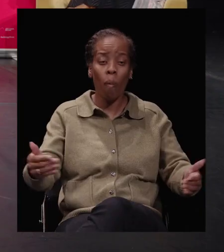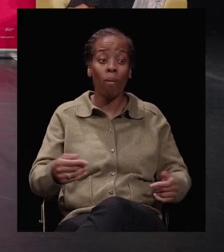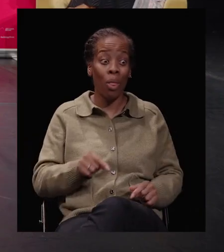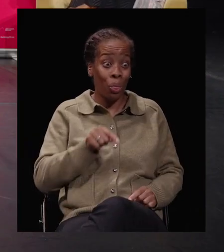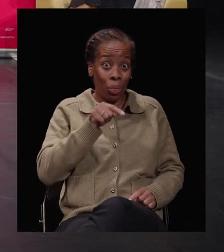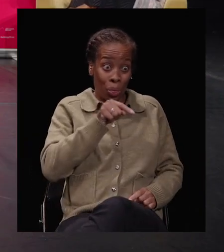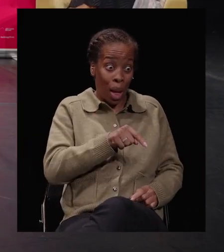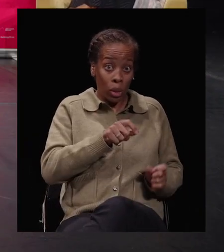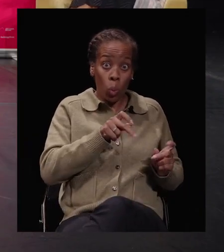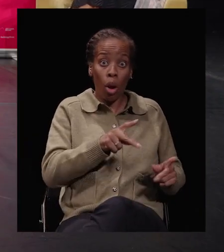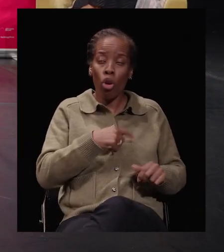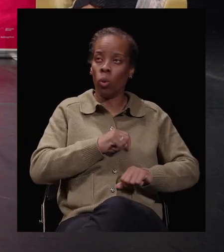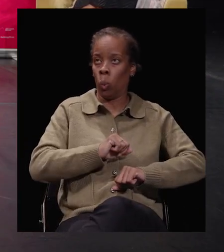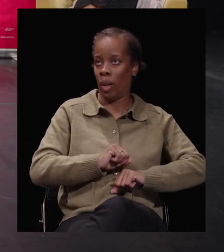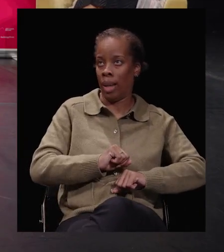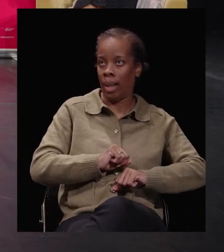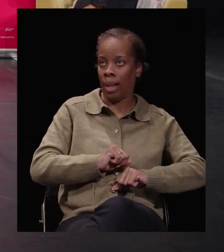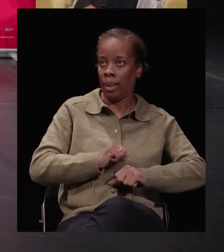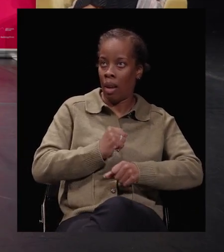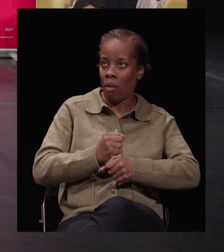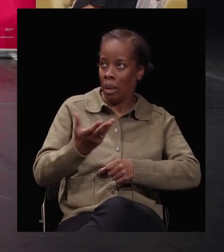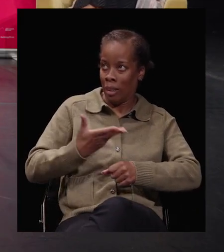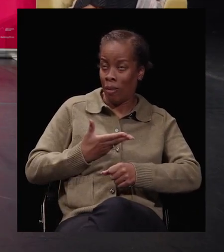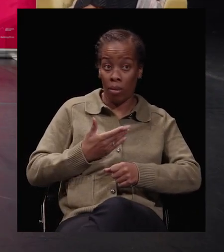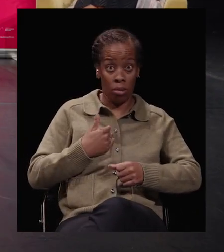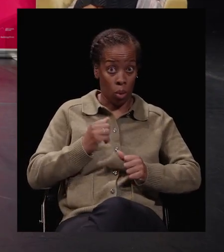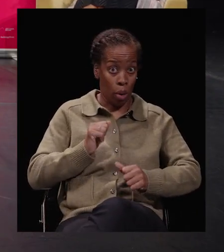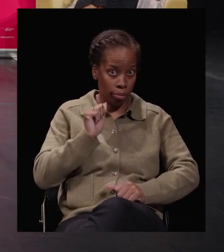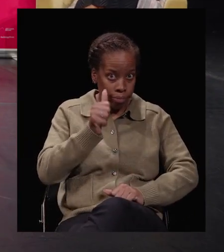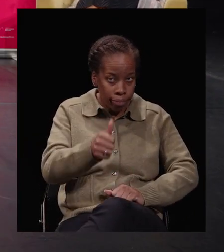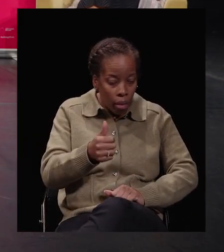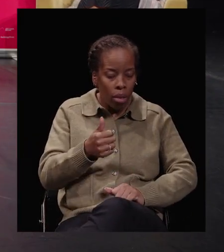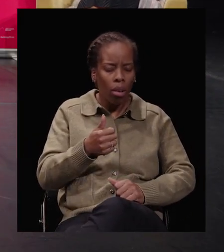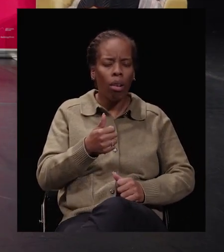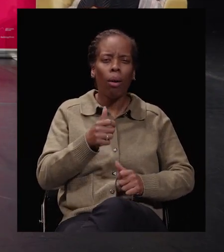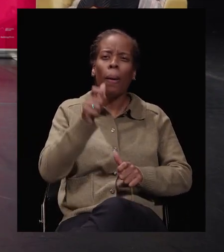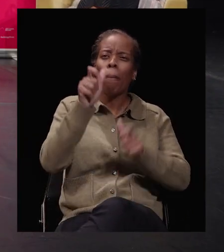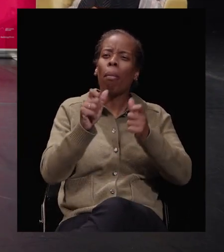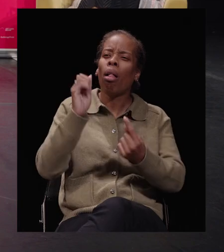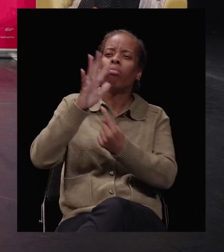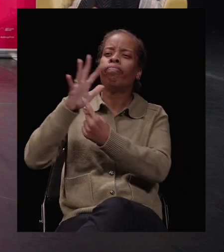and not wait, because we will be waiting forever, what could we, people in positions now or people that have some kind of sphere of influence,